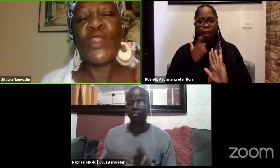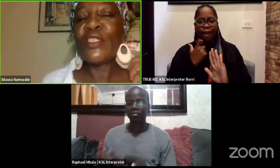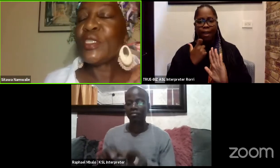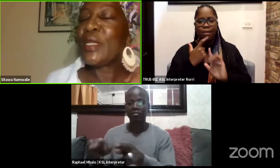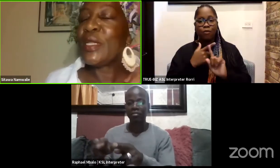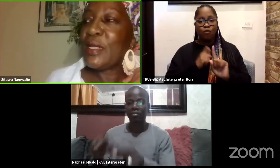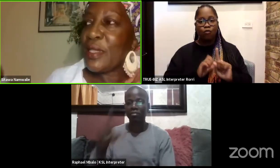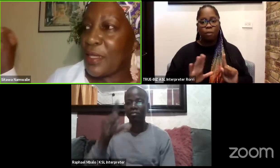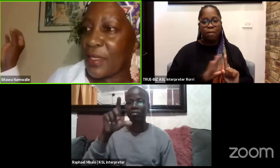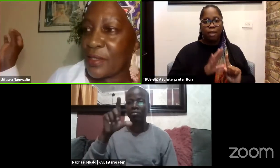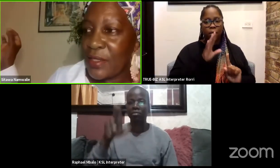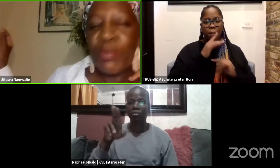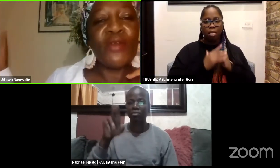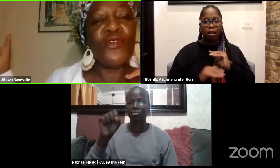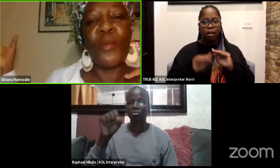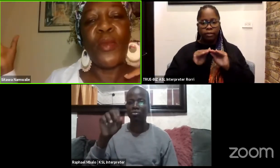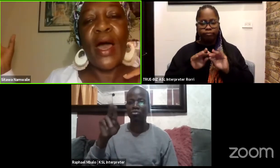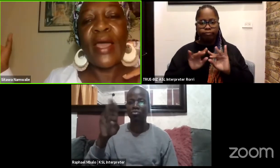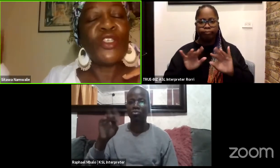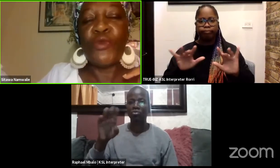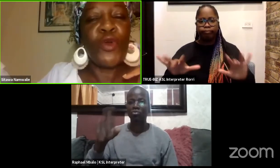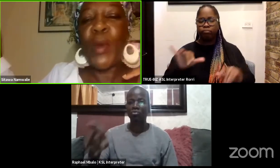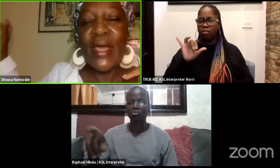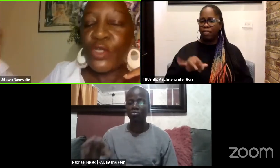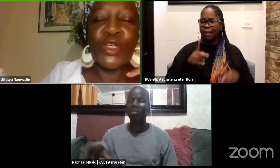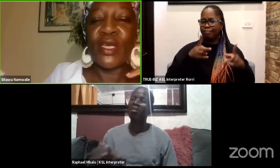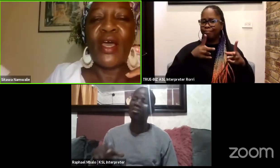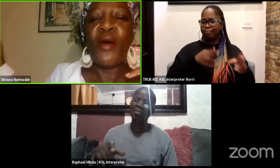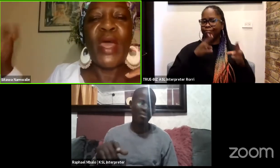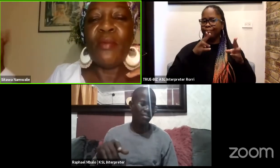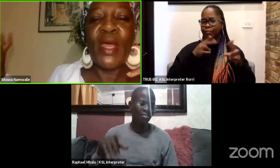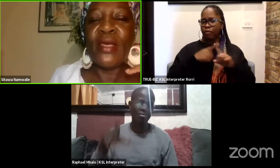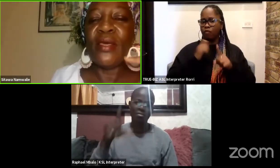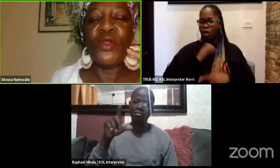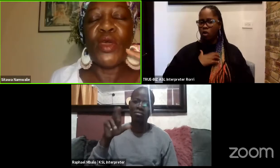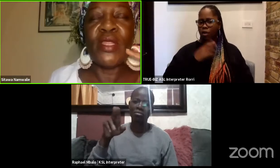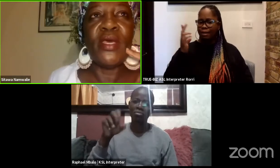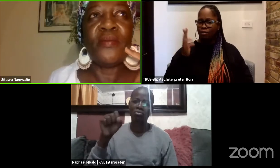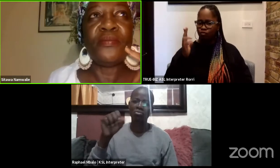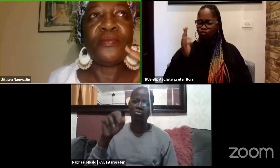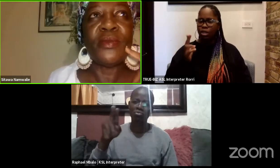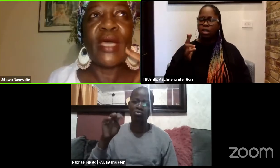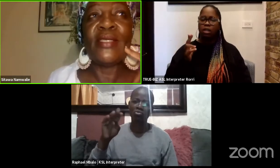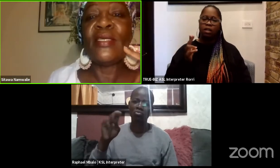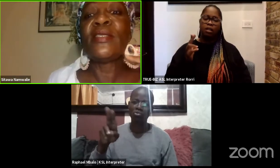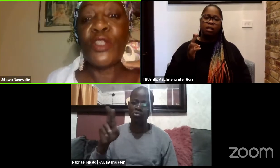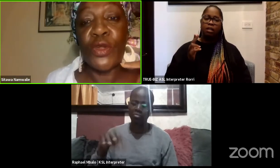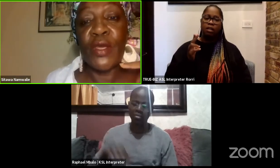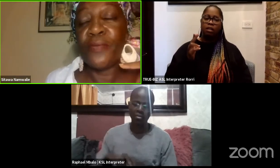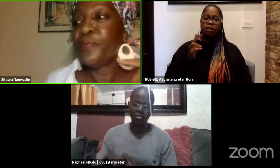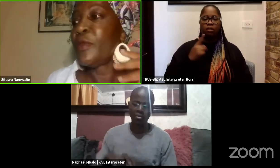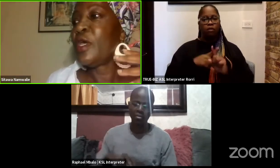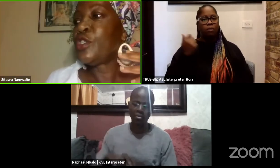So that's just a little snippet from history in the 19th century.